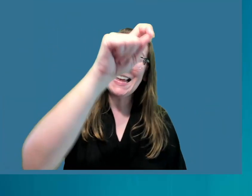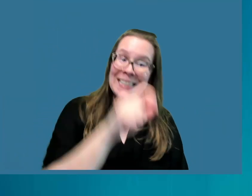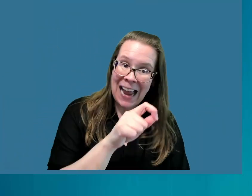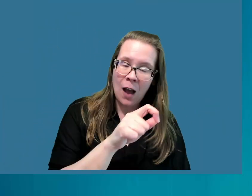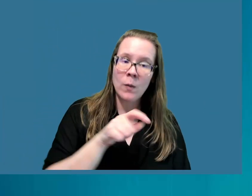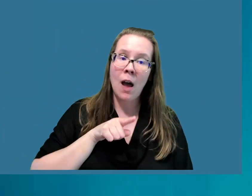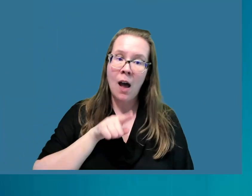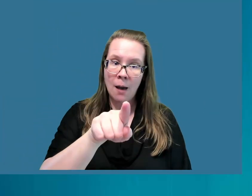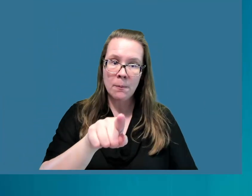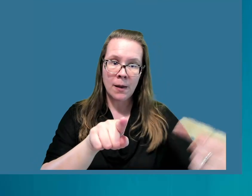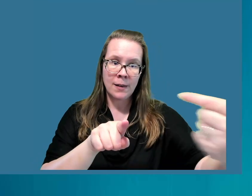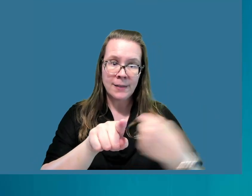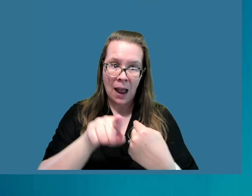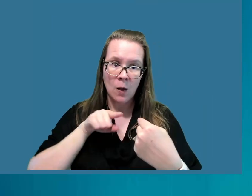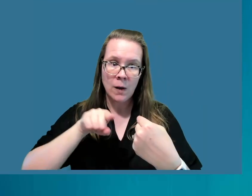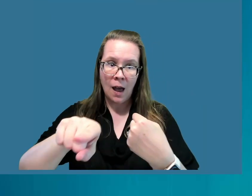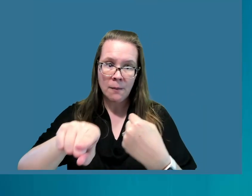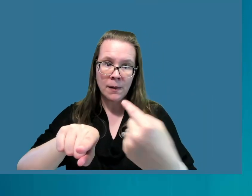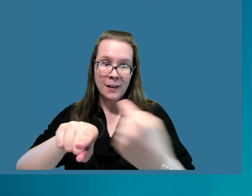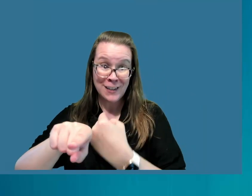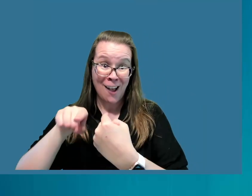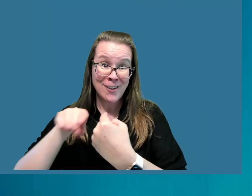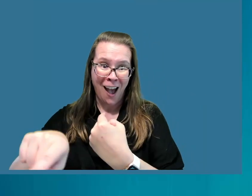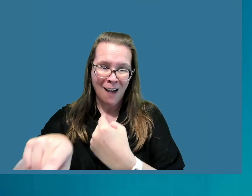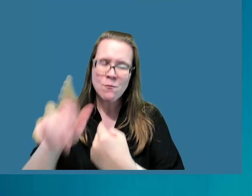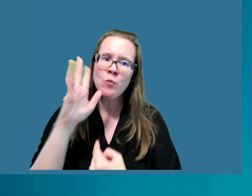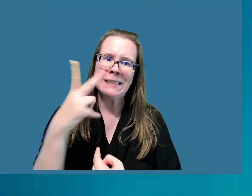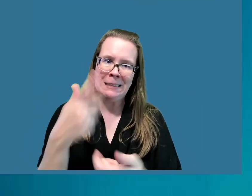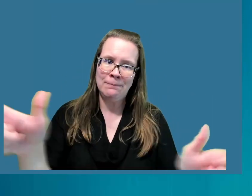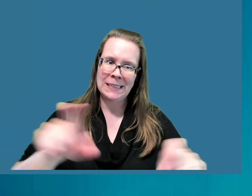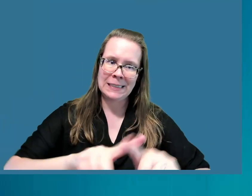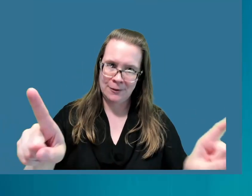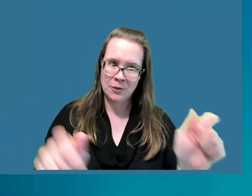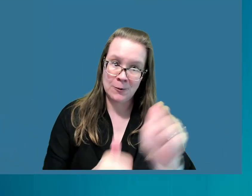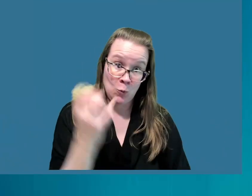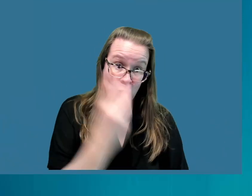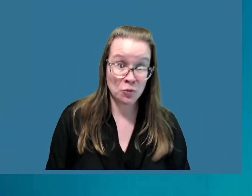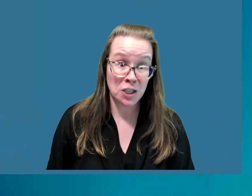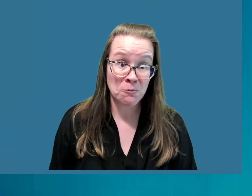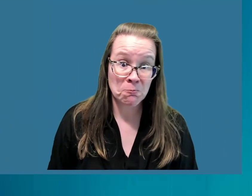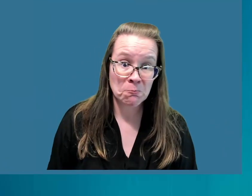you'll see that it's even better, like it makes a big difference.